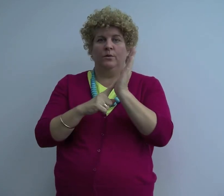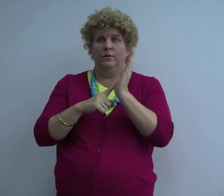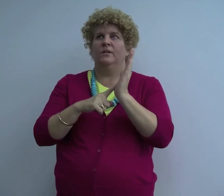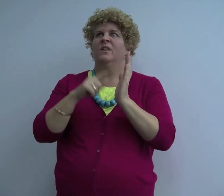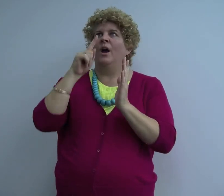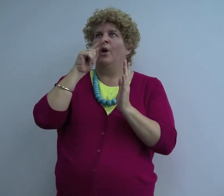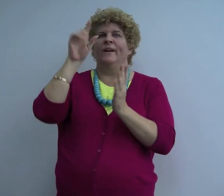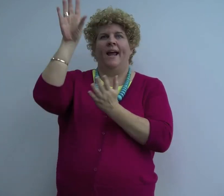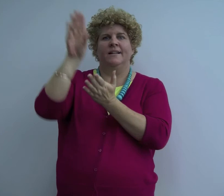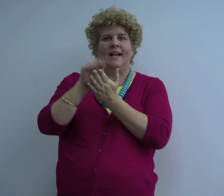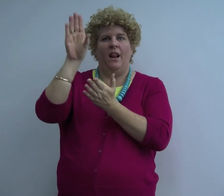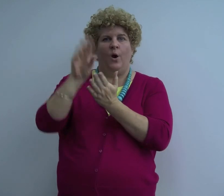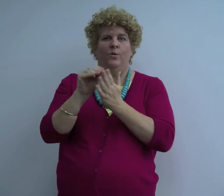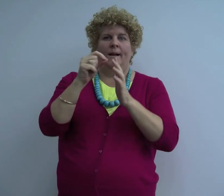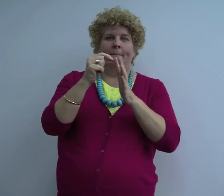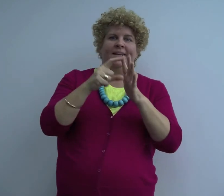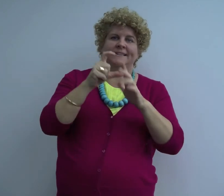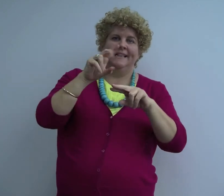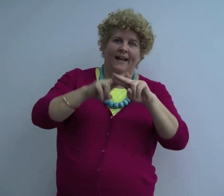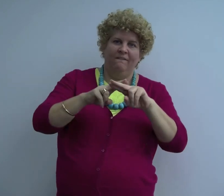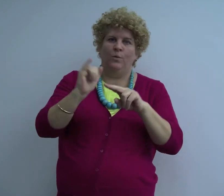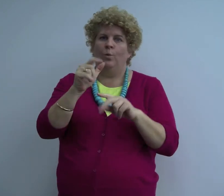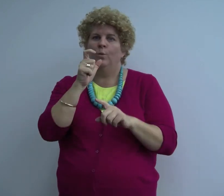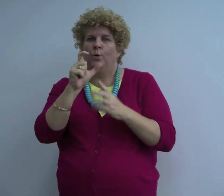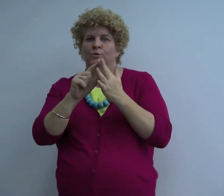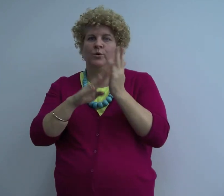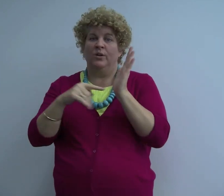and download the transcript as a PDF or Word document.